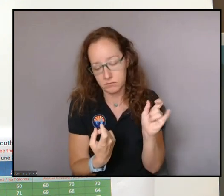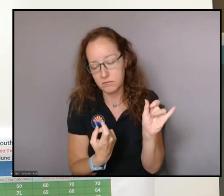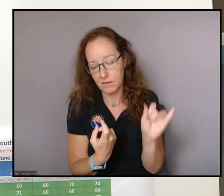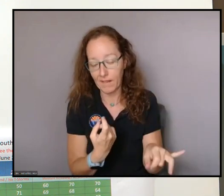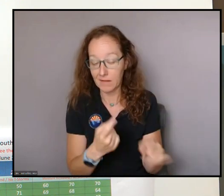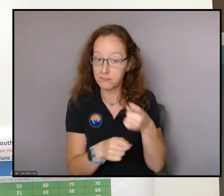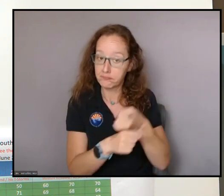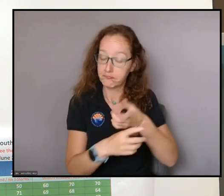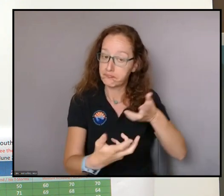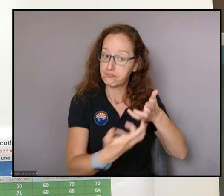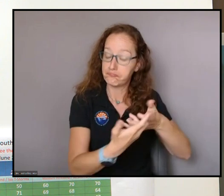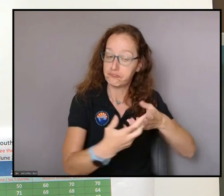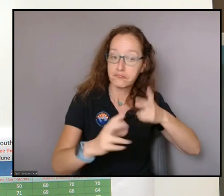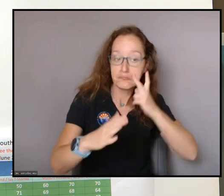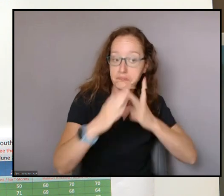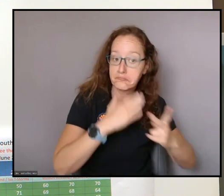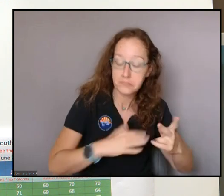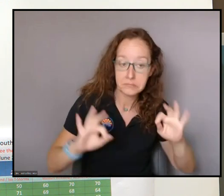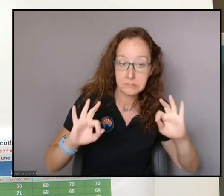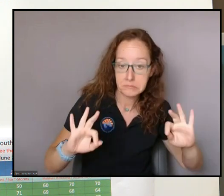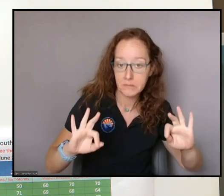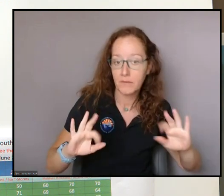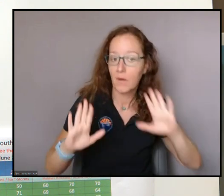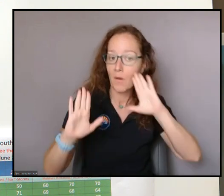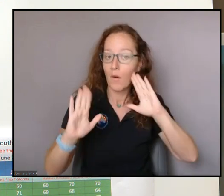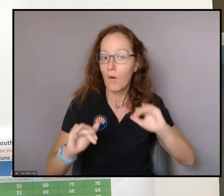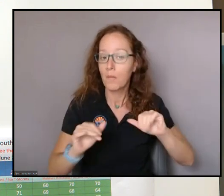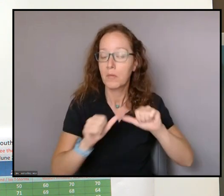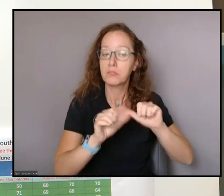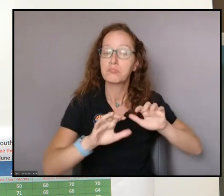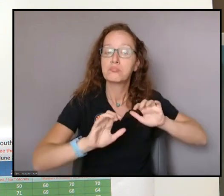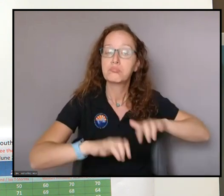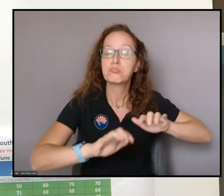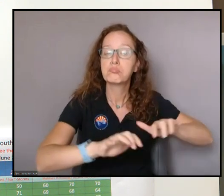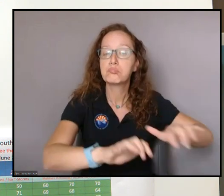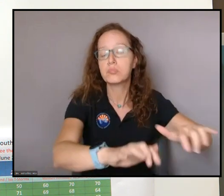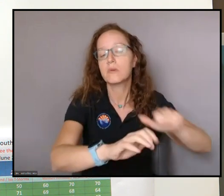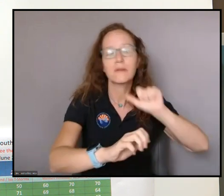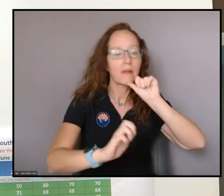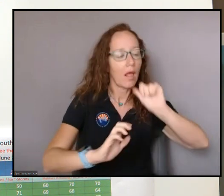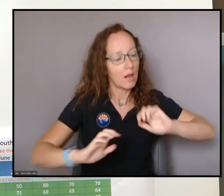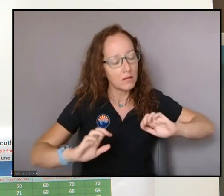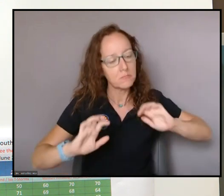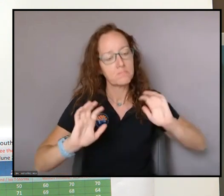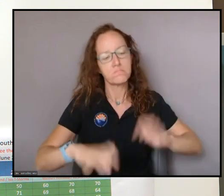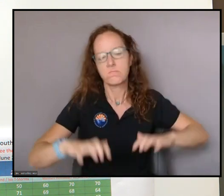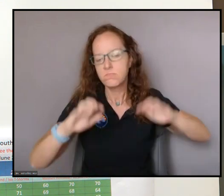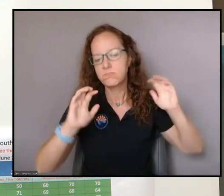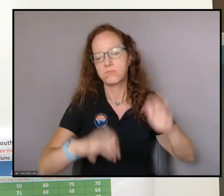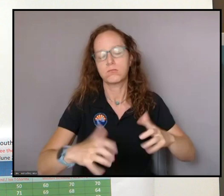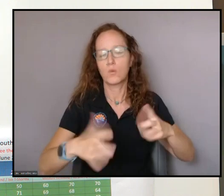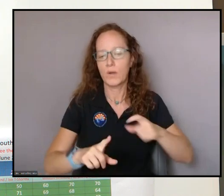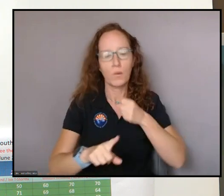it at a minimum for flash flooding, but this is really helping to put the fire out. This is doing a great